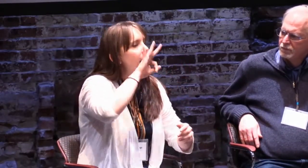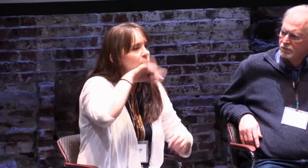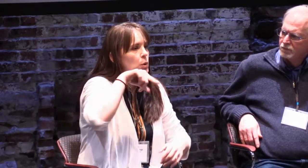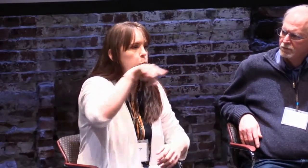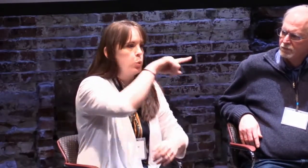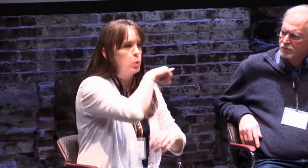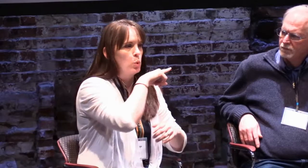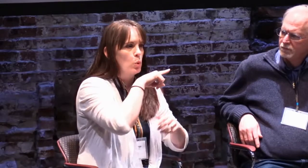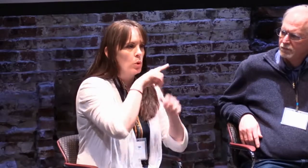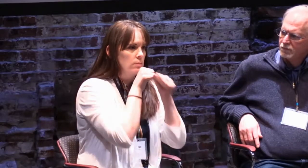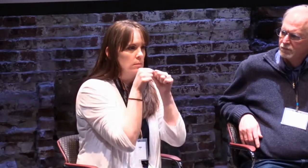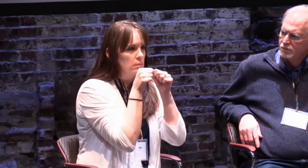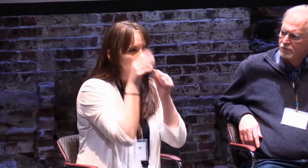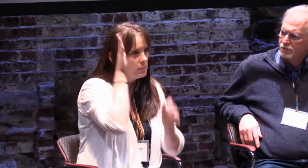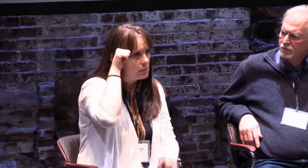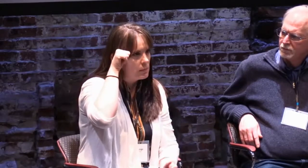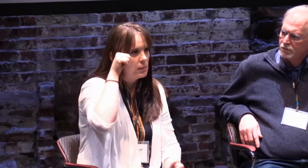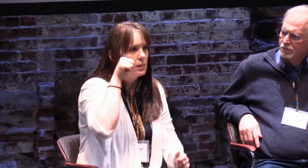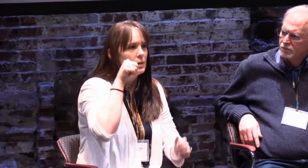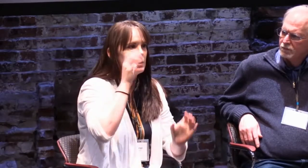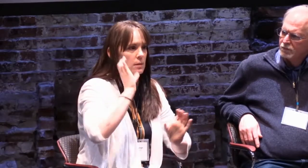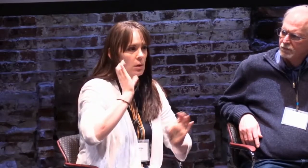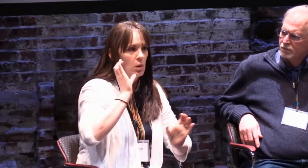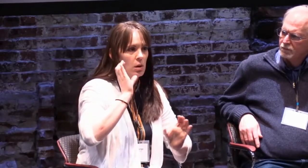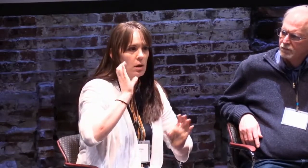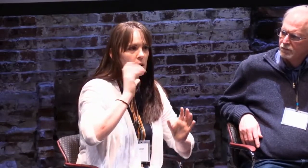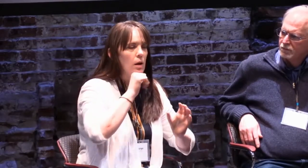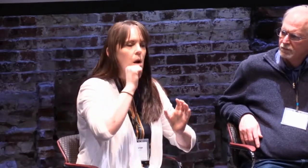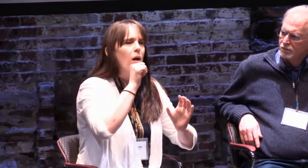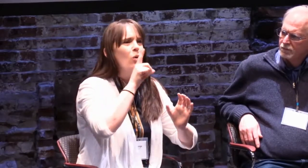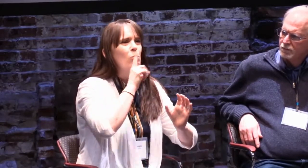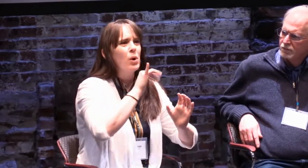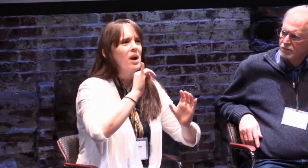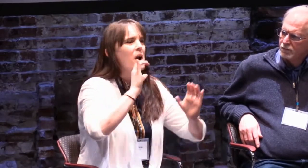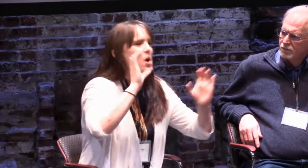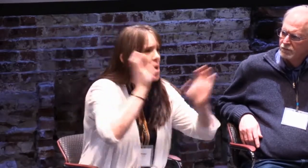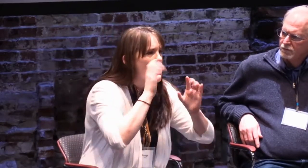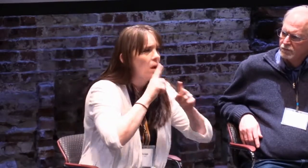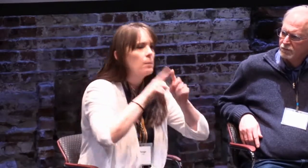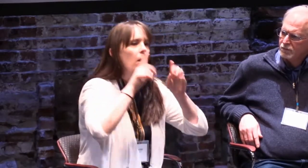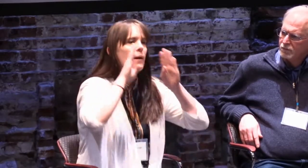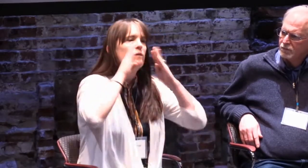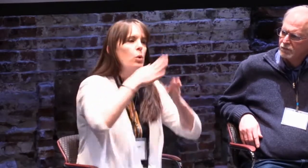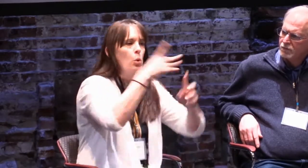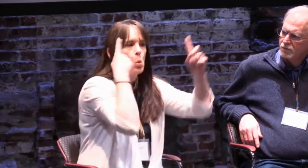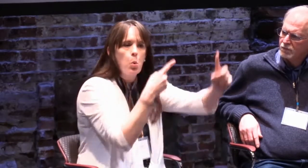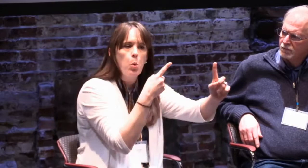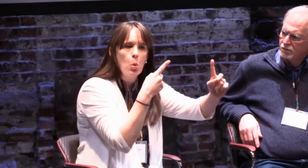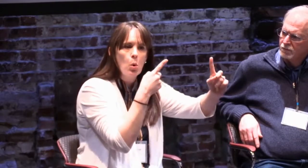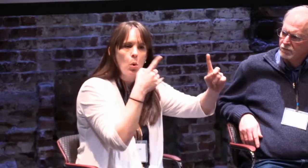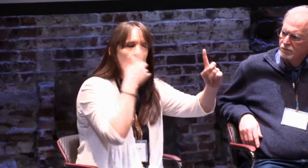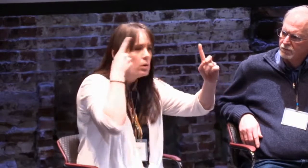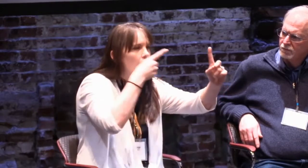and to create a core that could be sustained. You might consider it an endowment of some sort